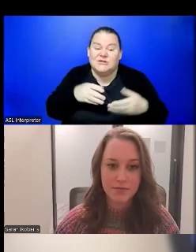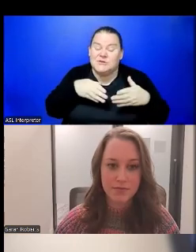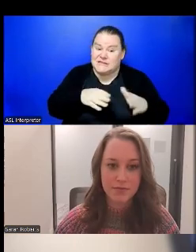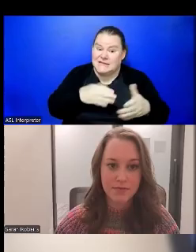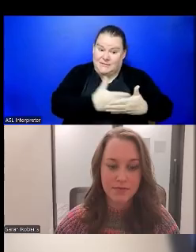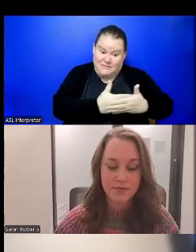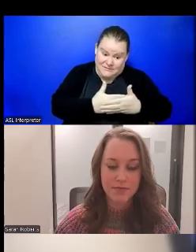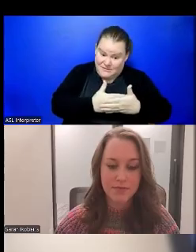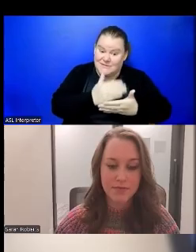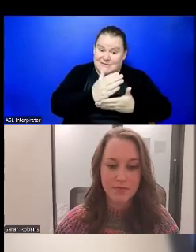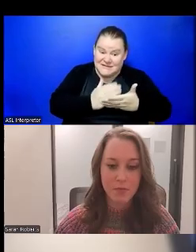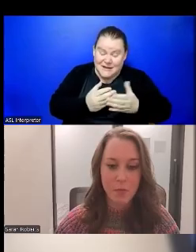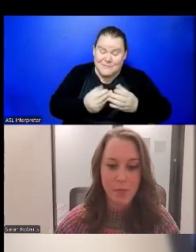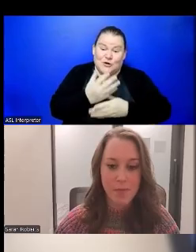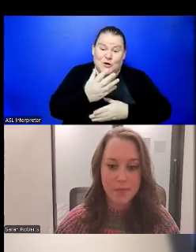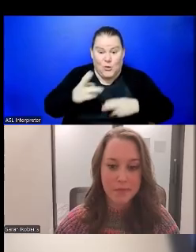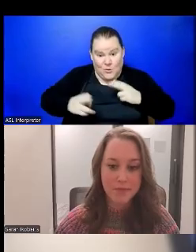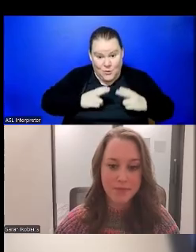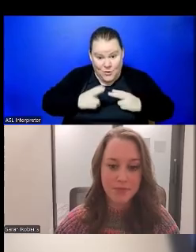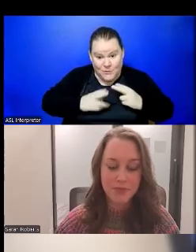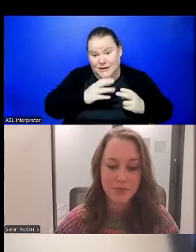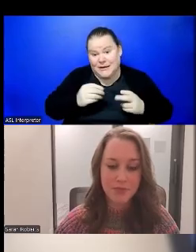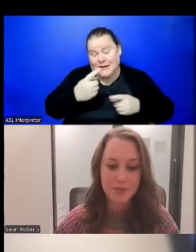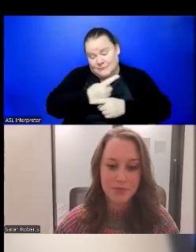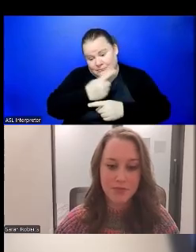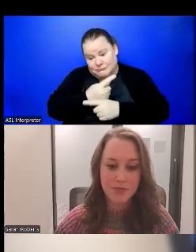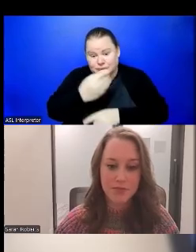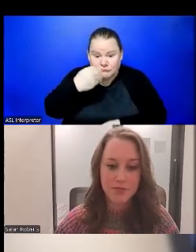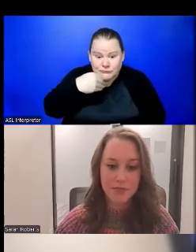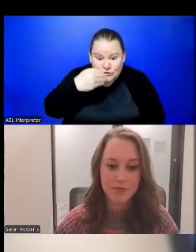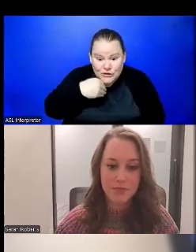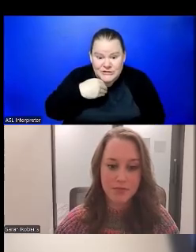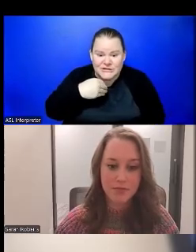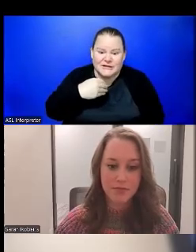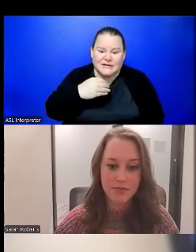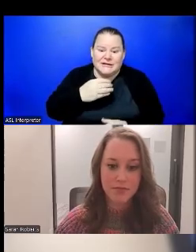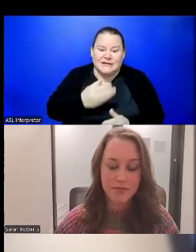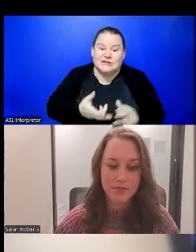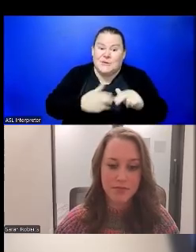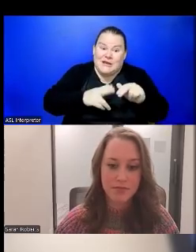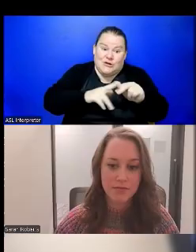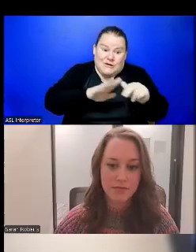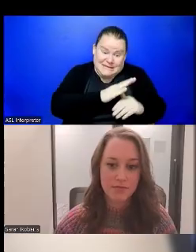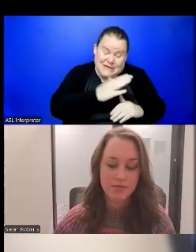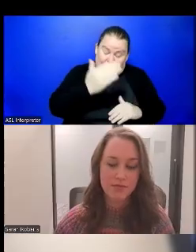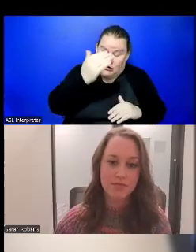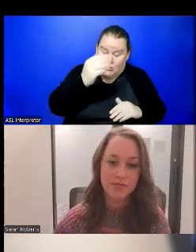hormone and appropriate nutrition and increased sort of wakefulness periods, and then that repeat sleep study will